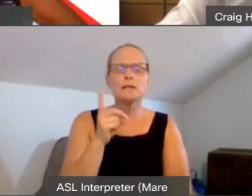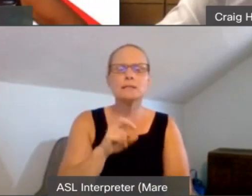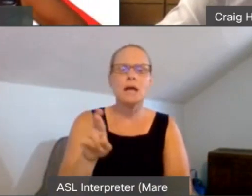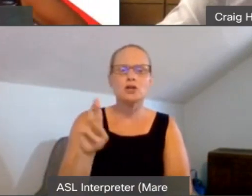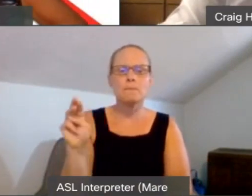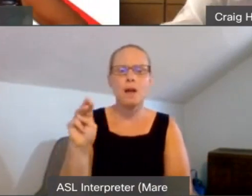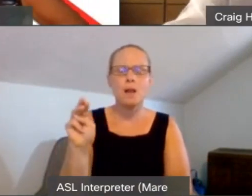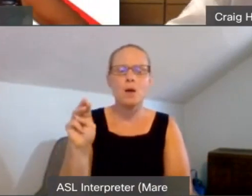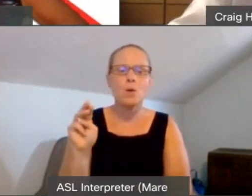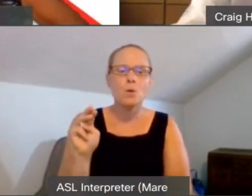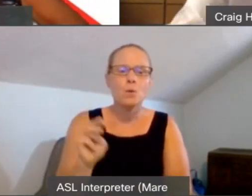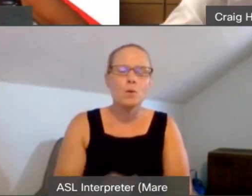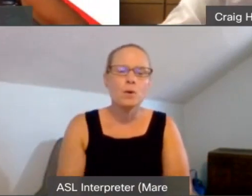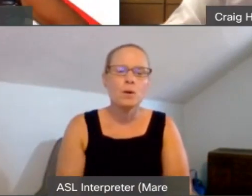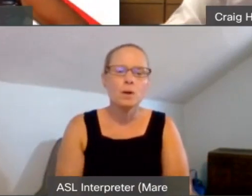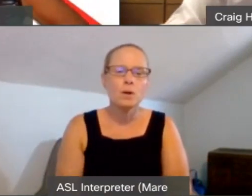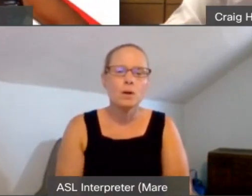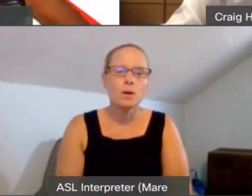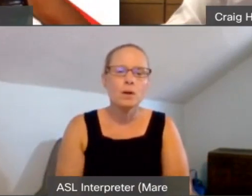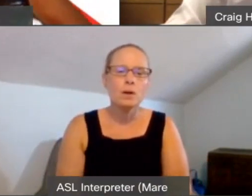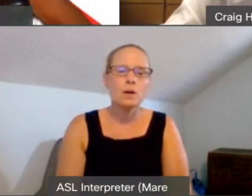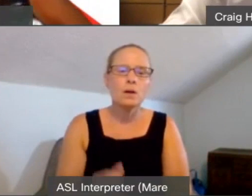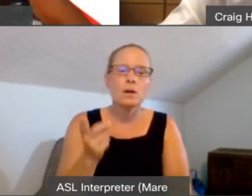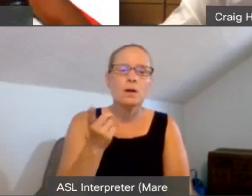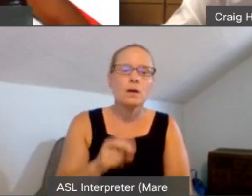"Can Dr. Marlowe site the home visit research again please?"